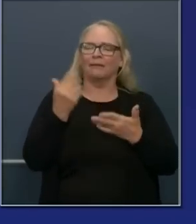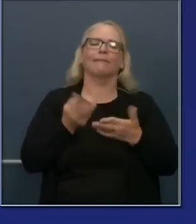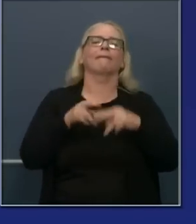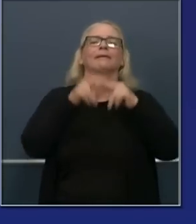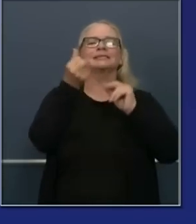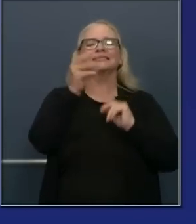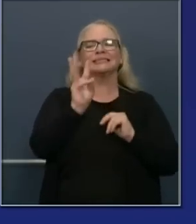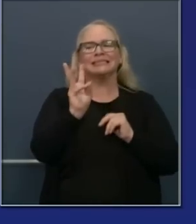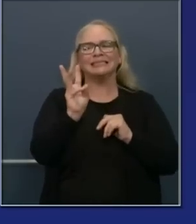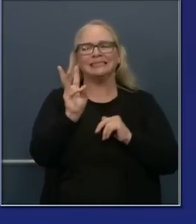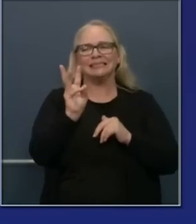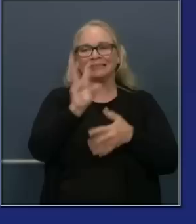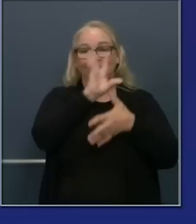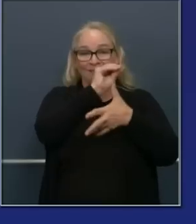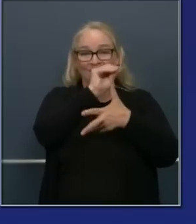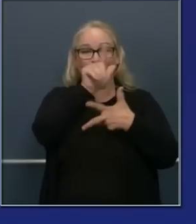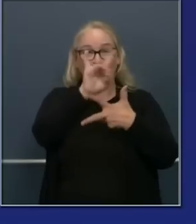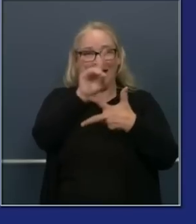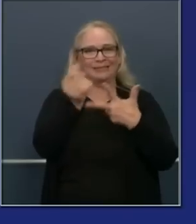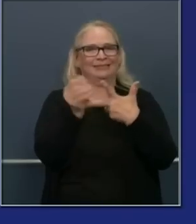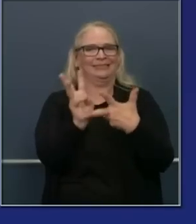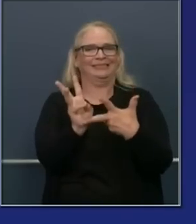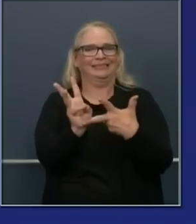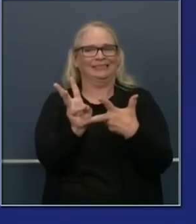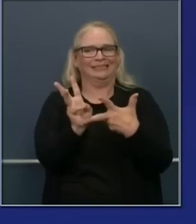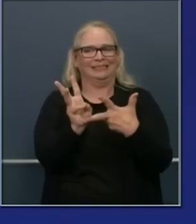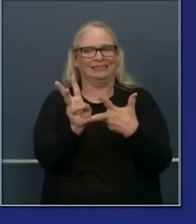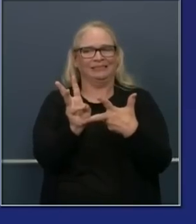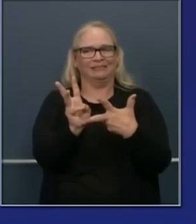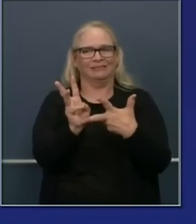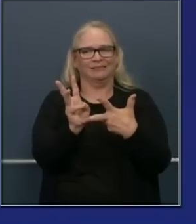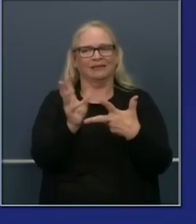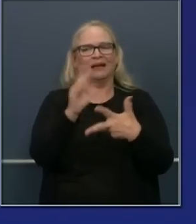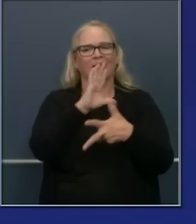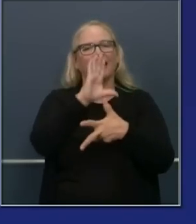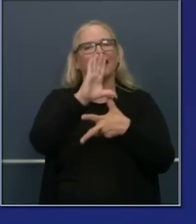THIS WEEK OVER TWO WEEK PERIOD